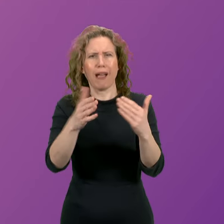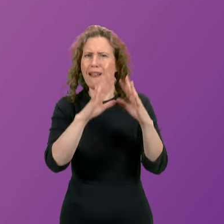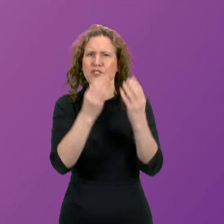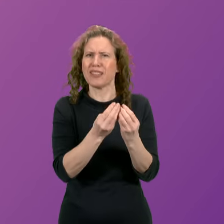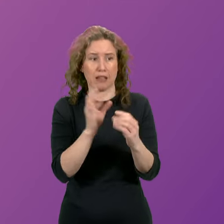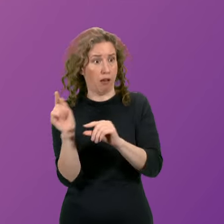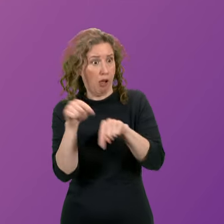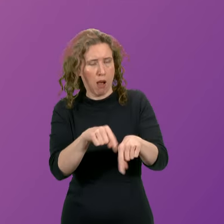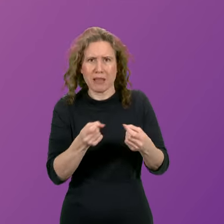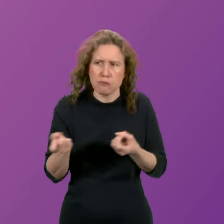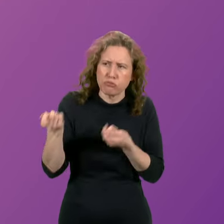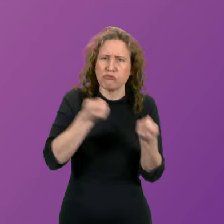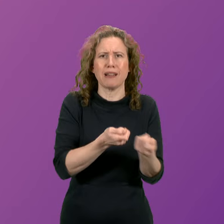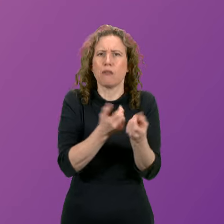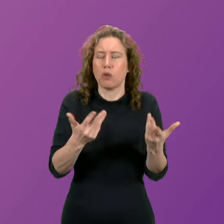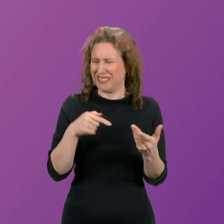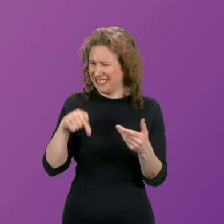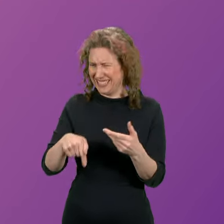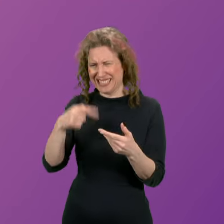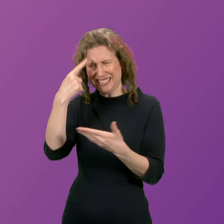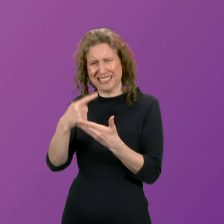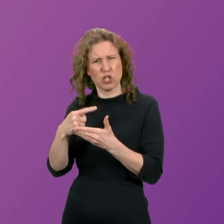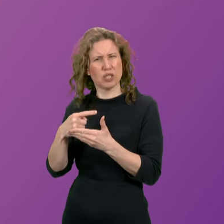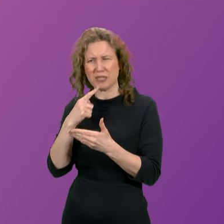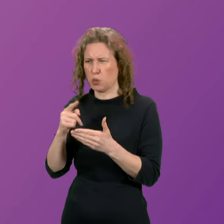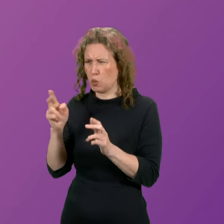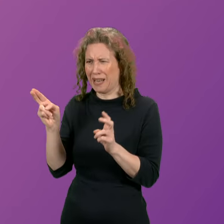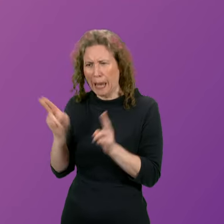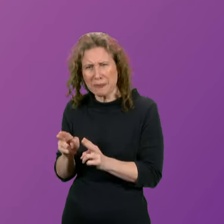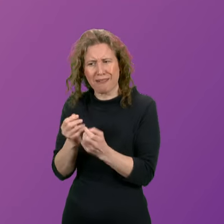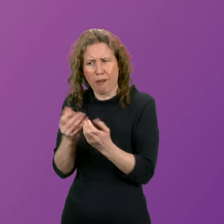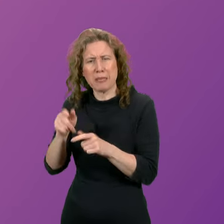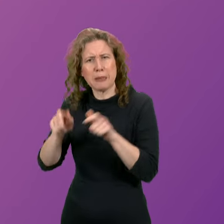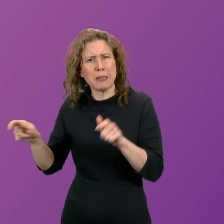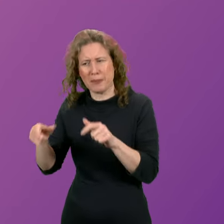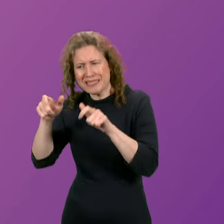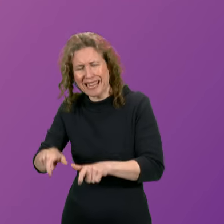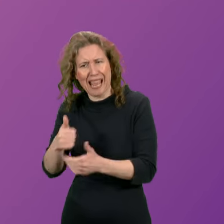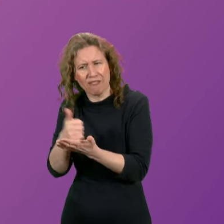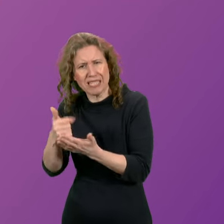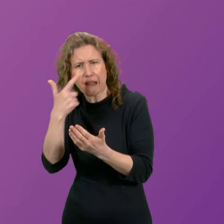It is a very short-sighted proposal. I am uncertain as to whether the Prime Minister